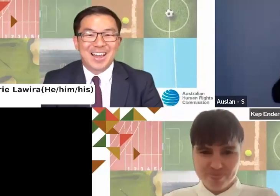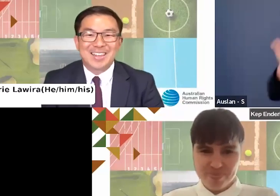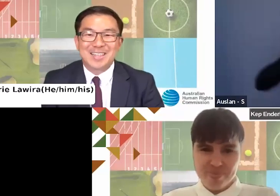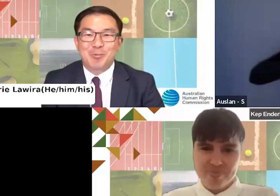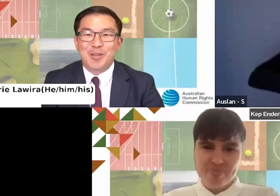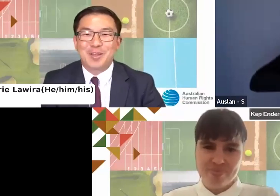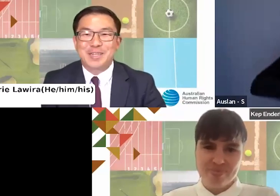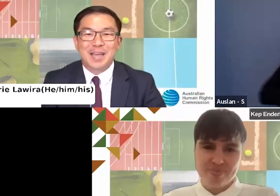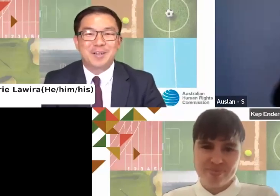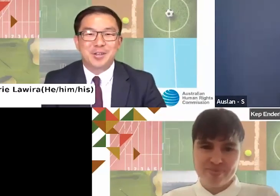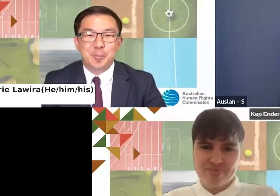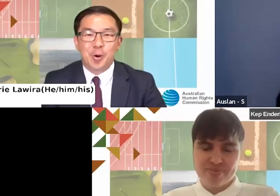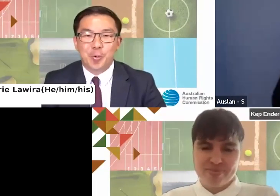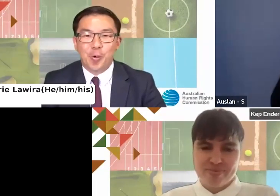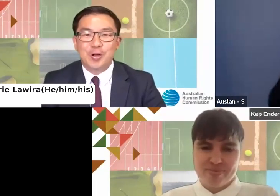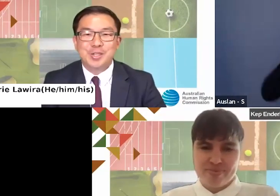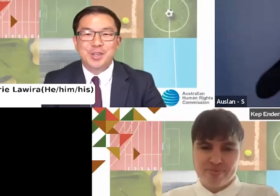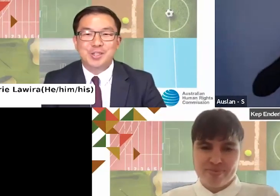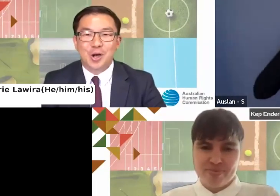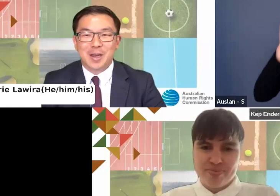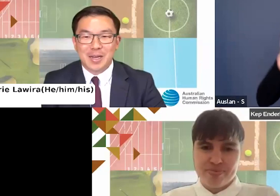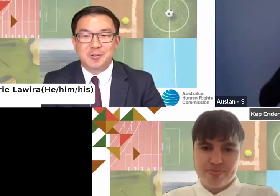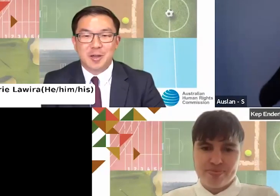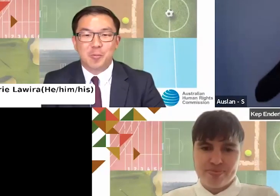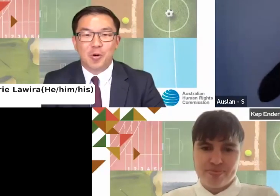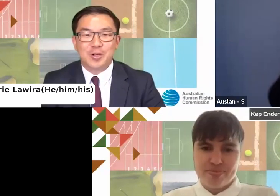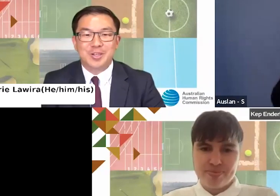Ellen has won the David Unicorn Award, the Dolby Literary Award,